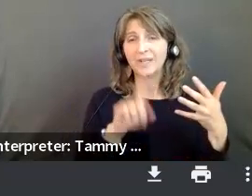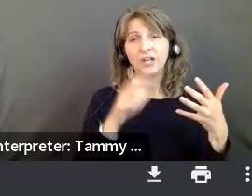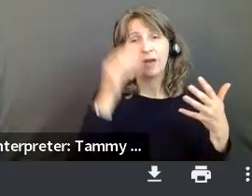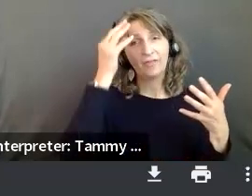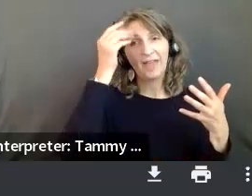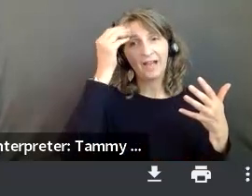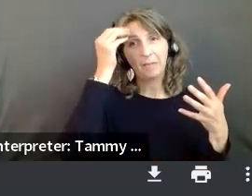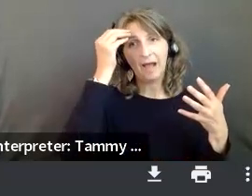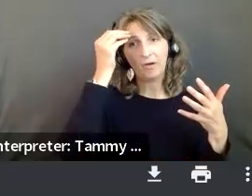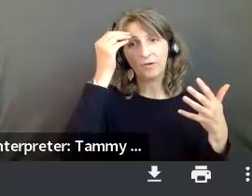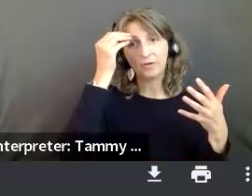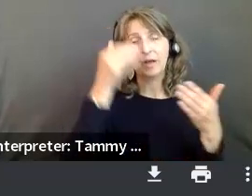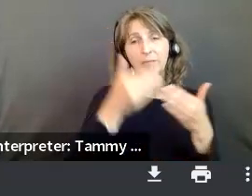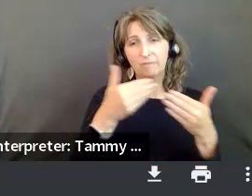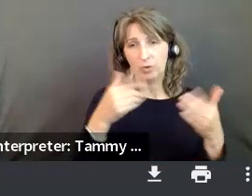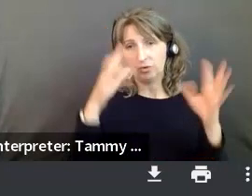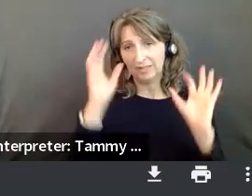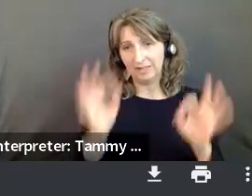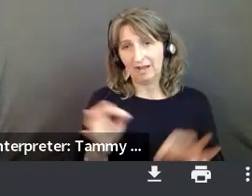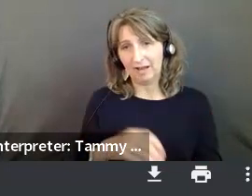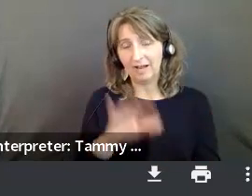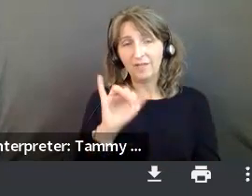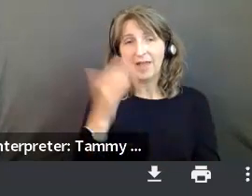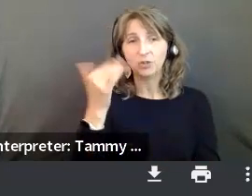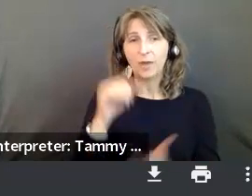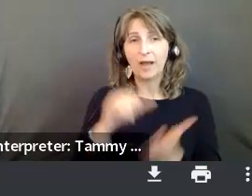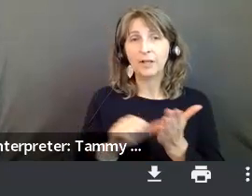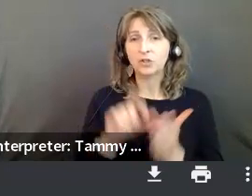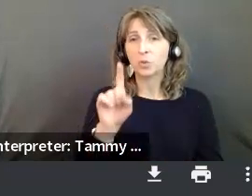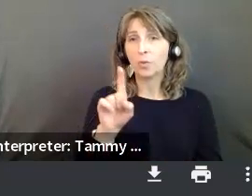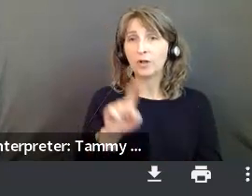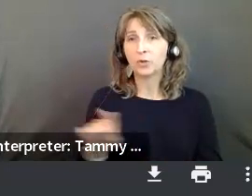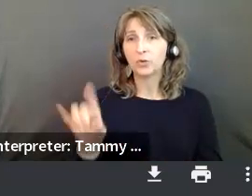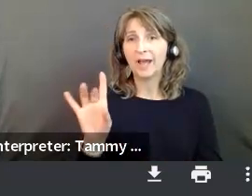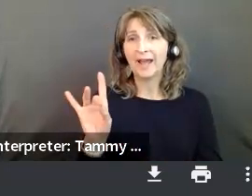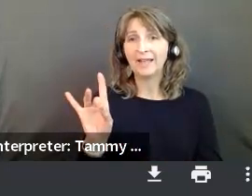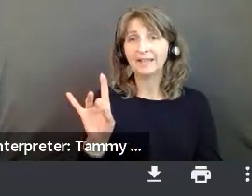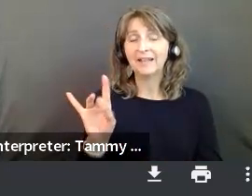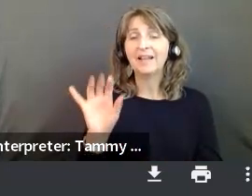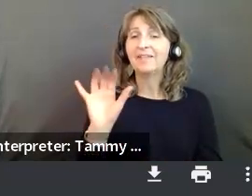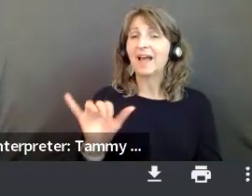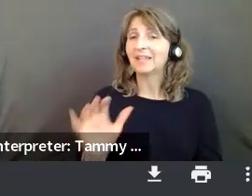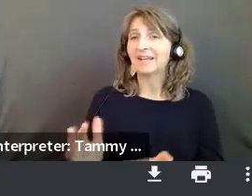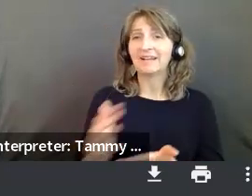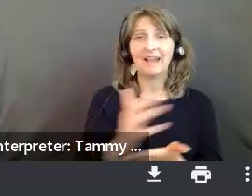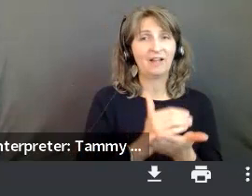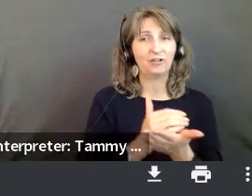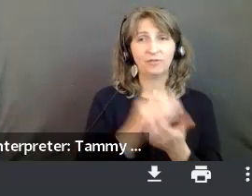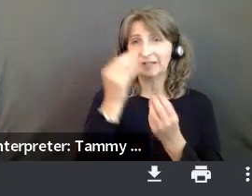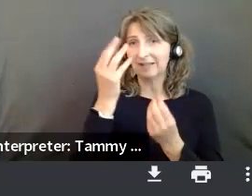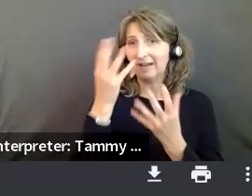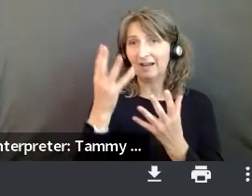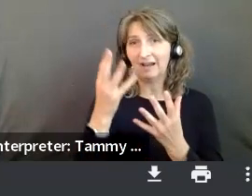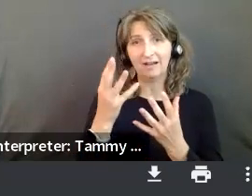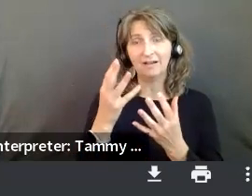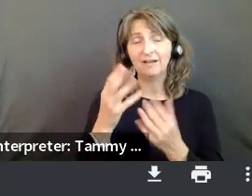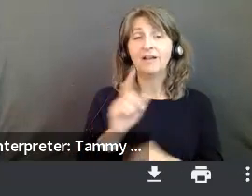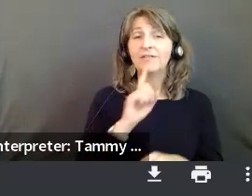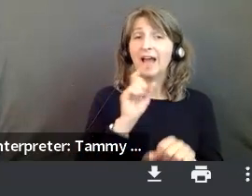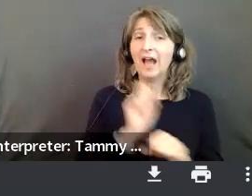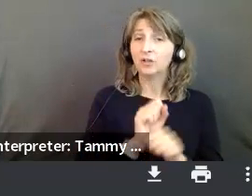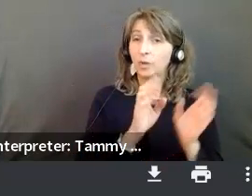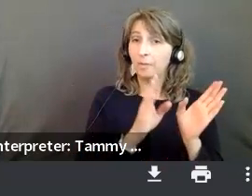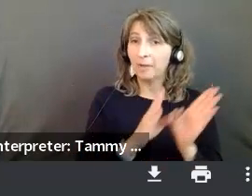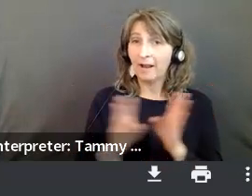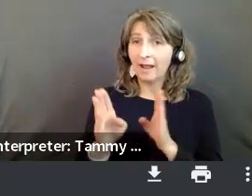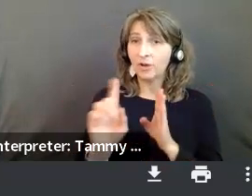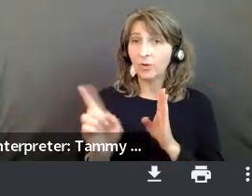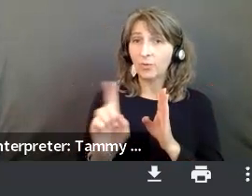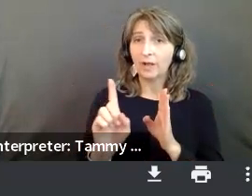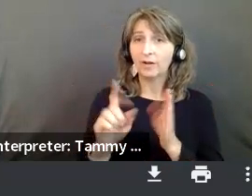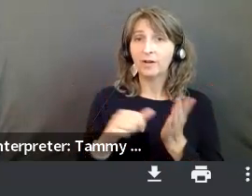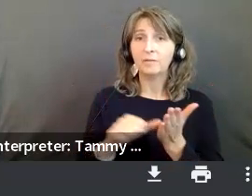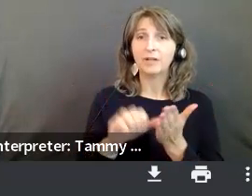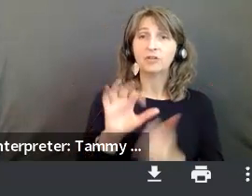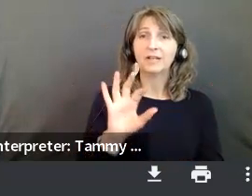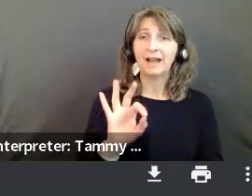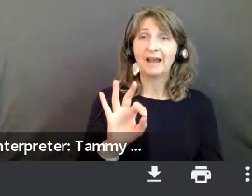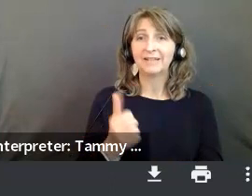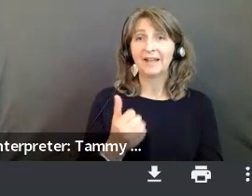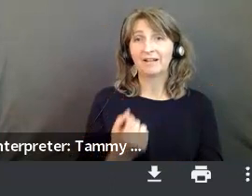And reflected on. That's why, pages one through 8 are just about gathering data. And then the actual plan itself is on pages 9, 10, and 11.